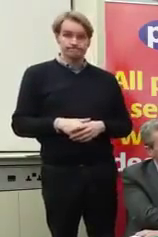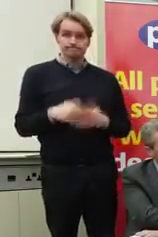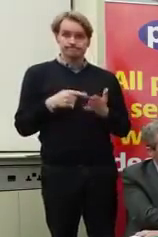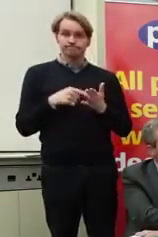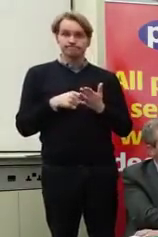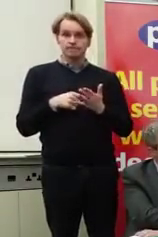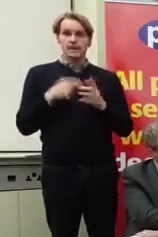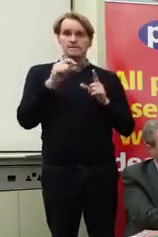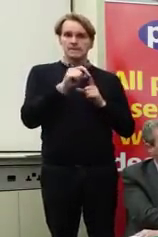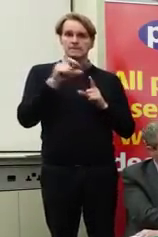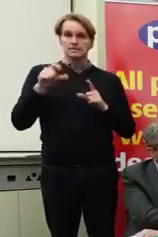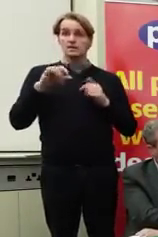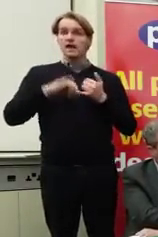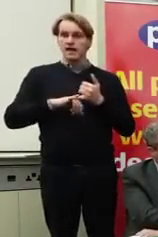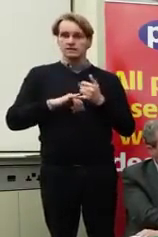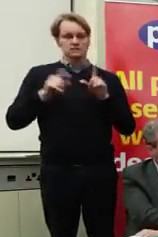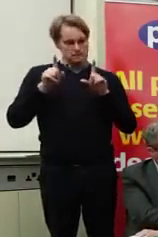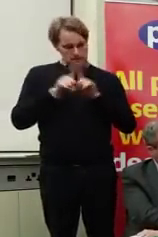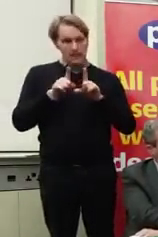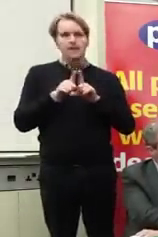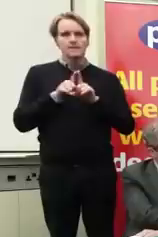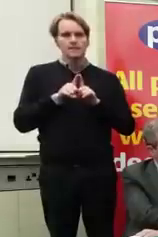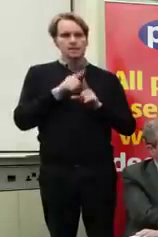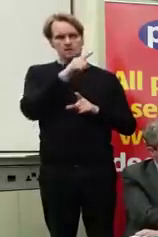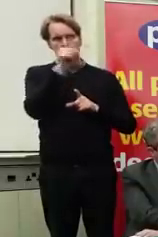PCS we've also had attacks on our union haven't we and it might be good